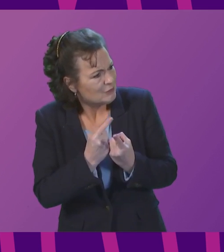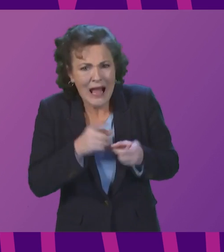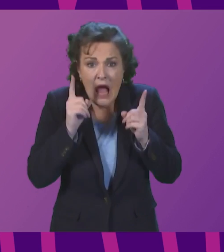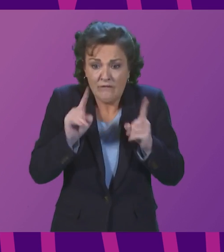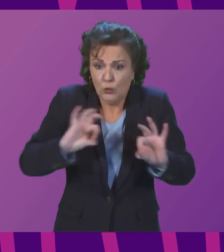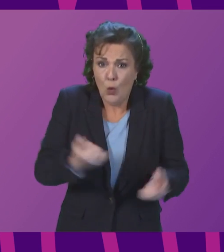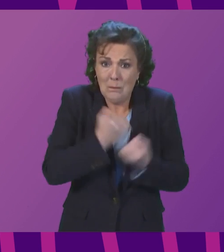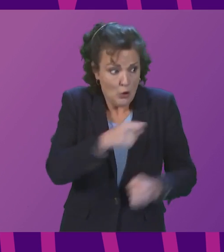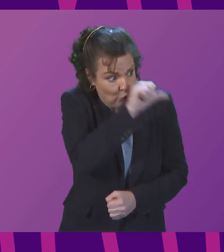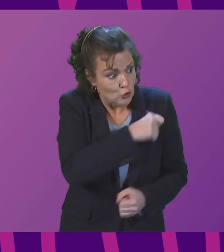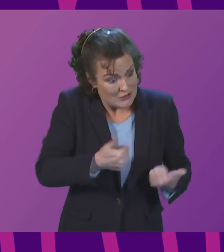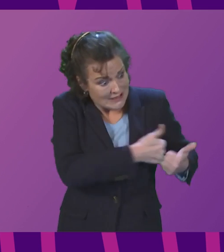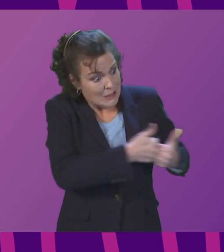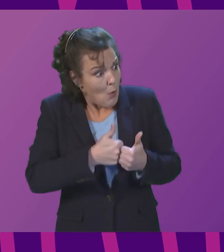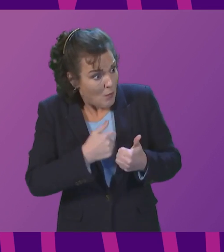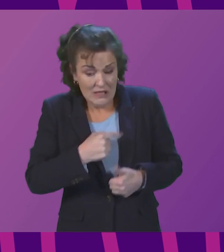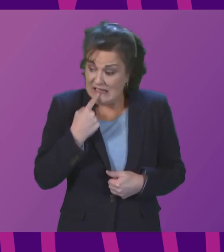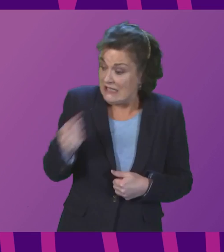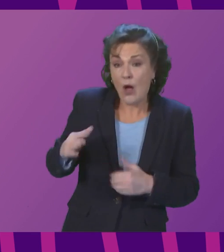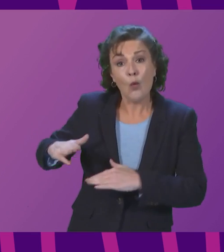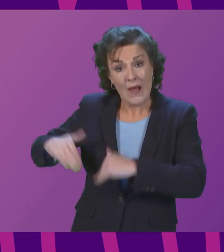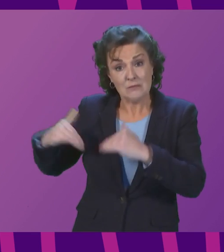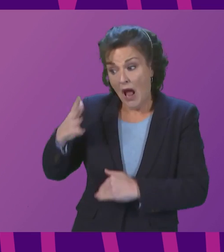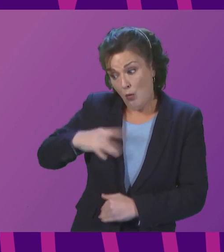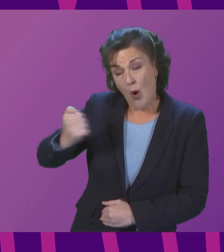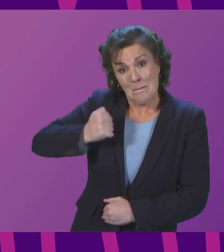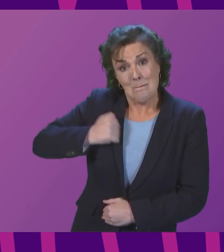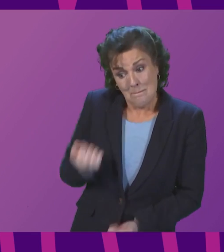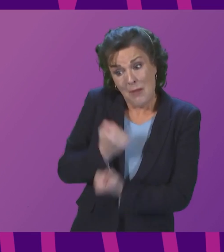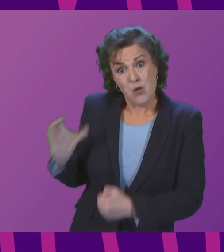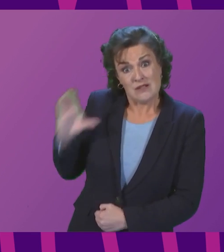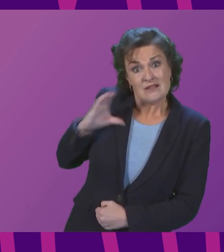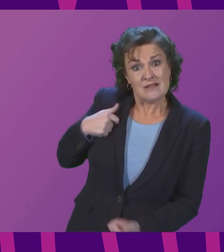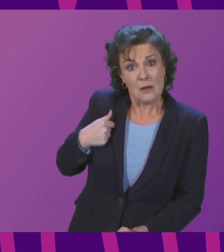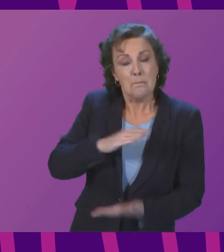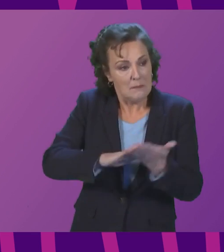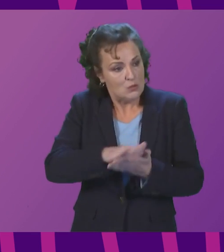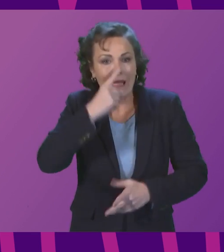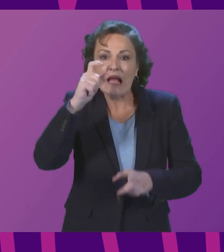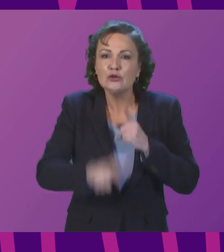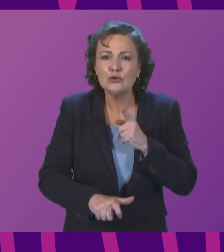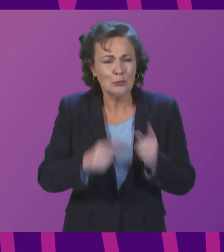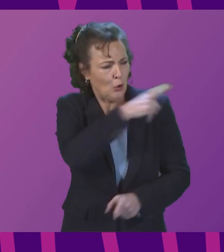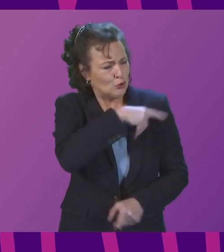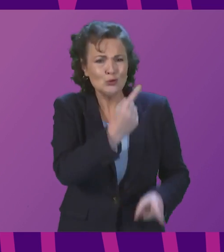those powers for the Parliament, so that we can actually do those things as opposed to just talking about them.